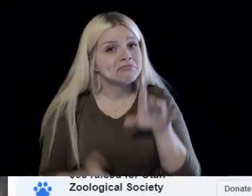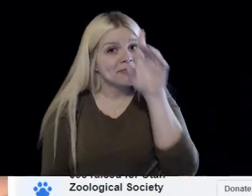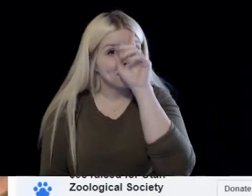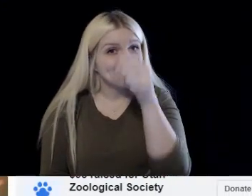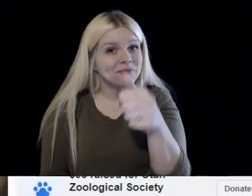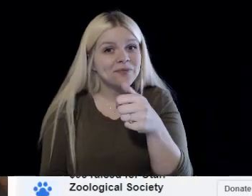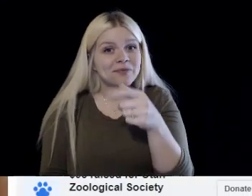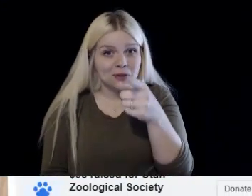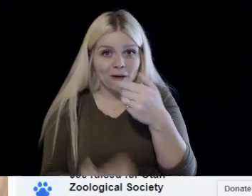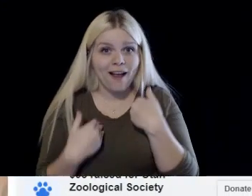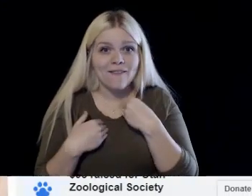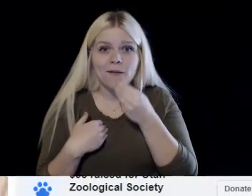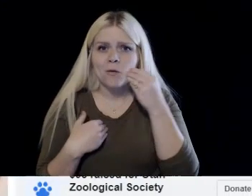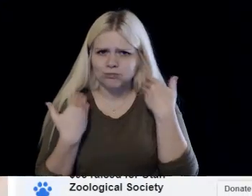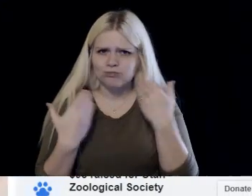Michelle: So, we're gonna start making an ice treat. We're going